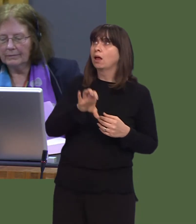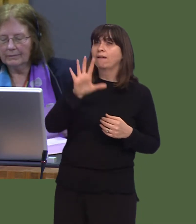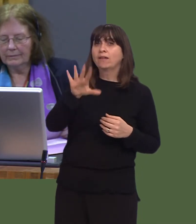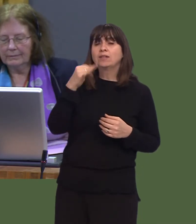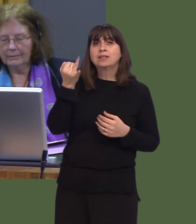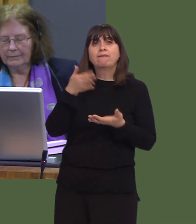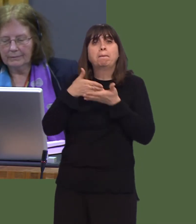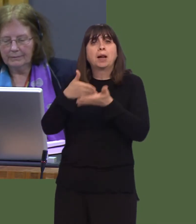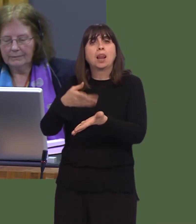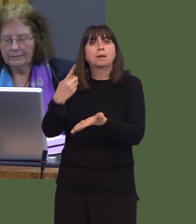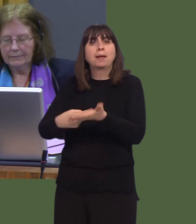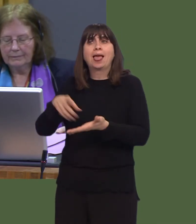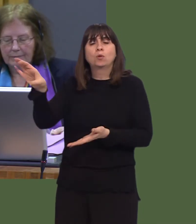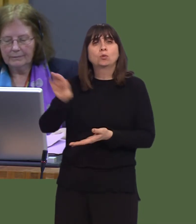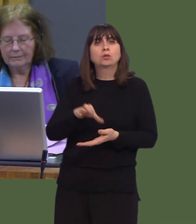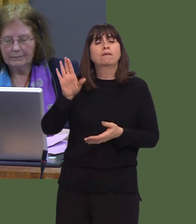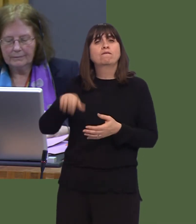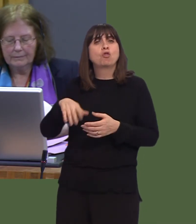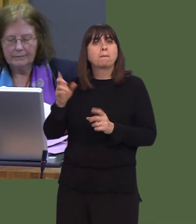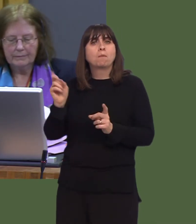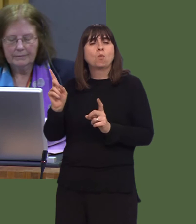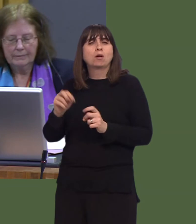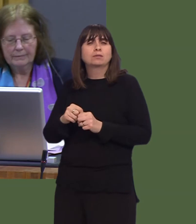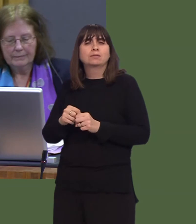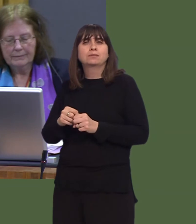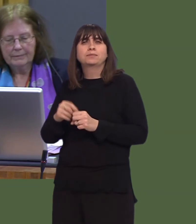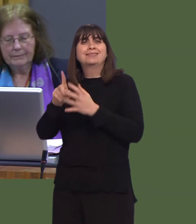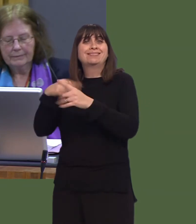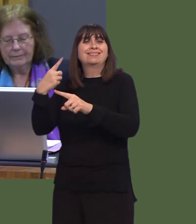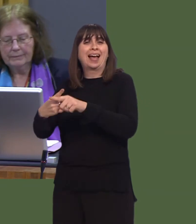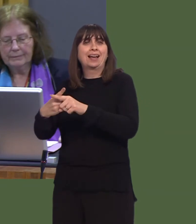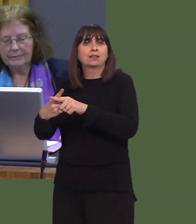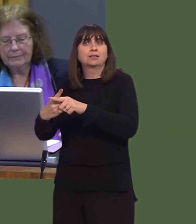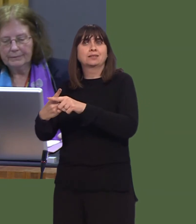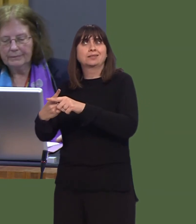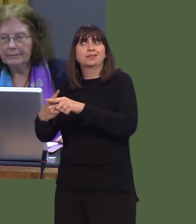million as a result of the soft drinks industry levy that is being introduced next month,